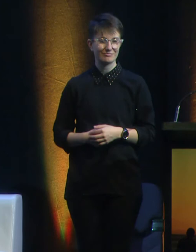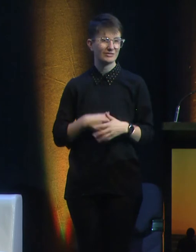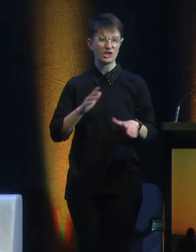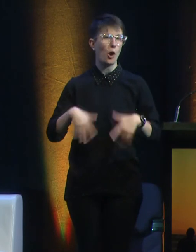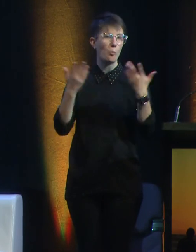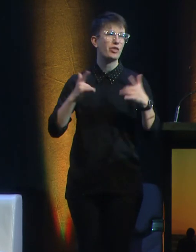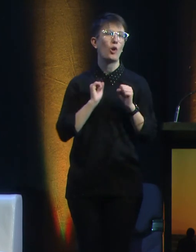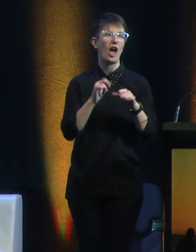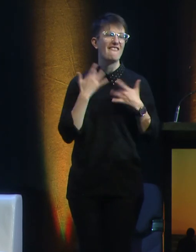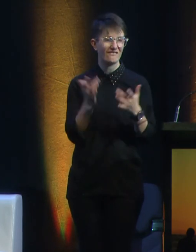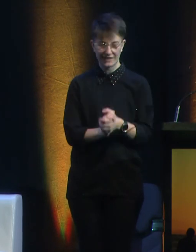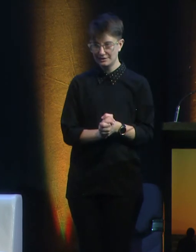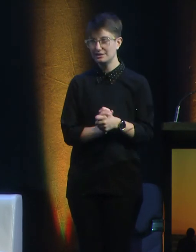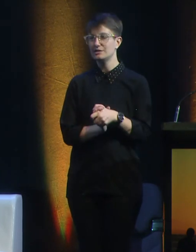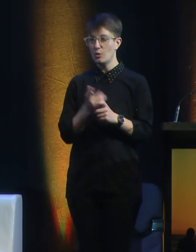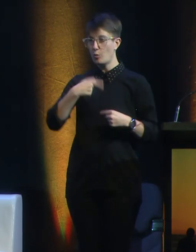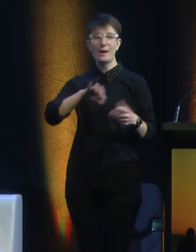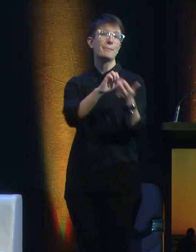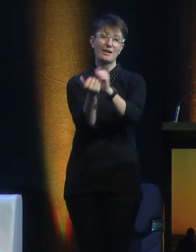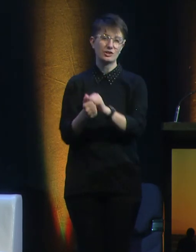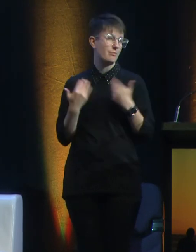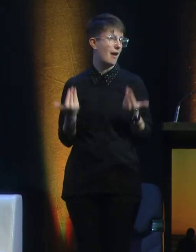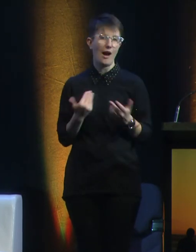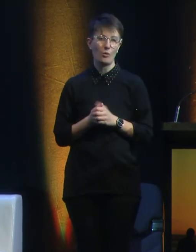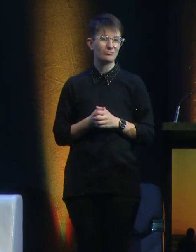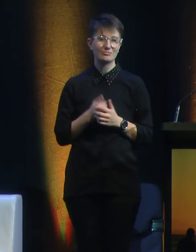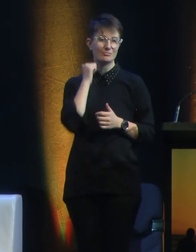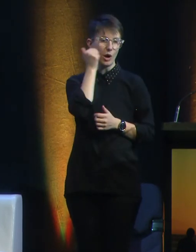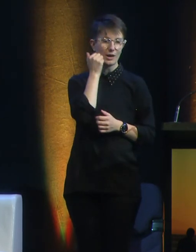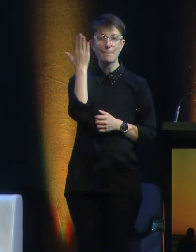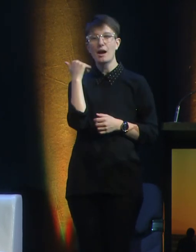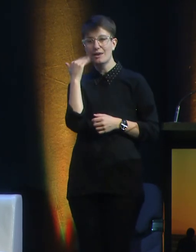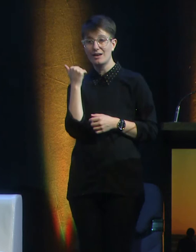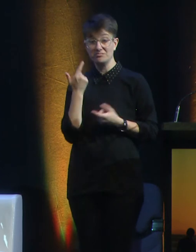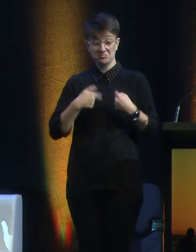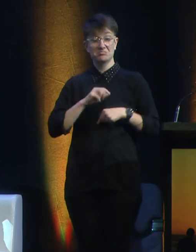Māori and Pākehā, and also as Māori we have a responsibility to look after our other